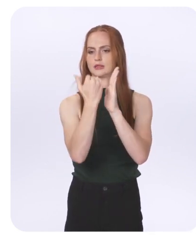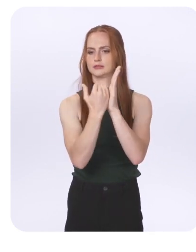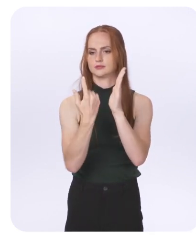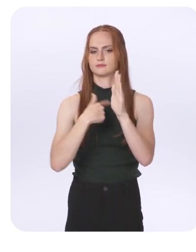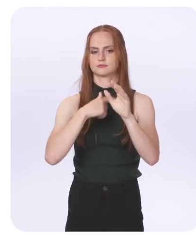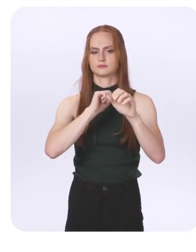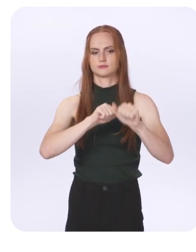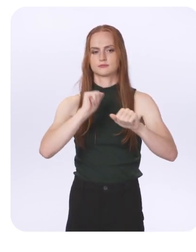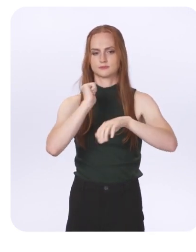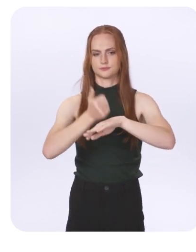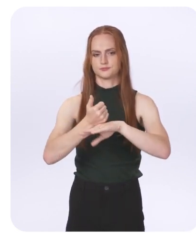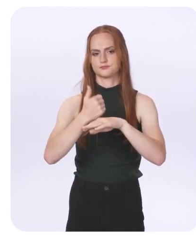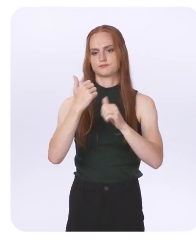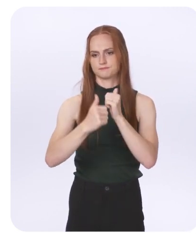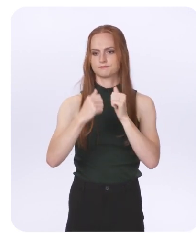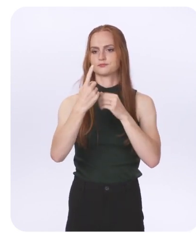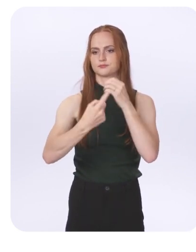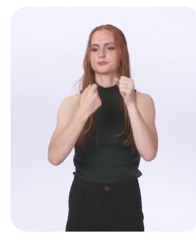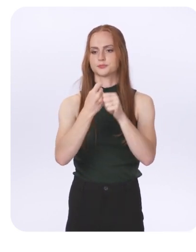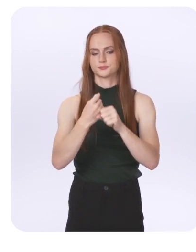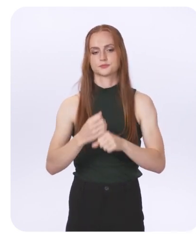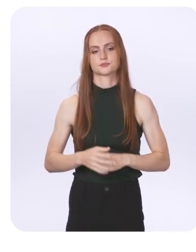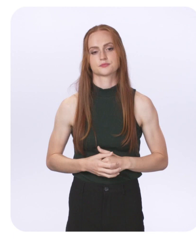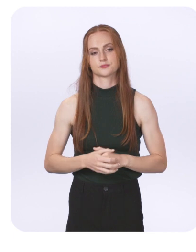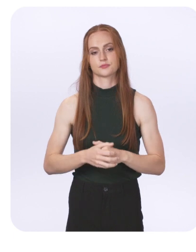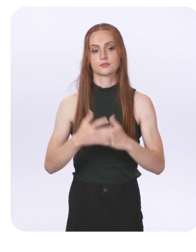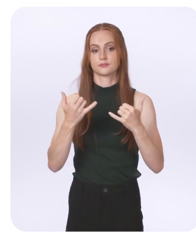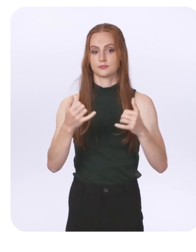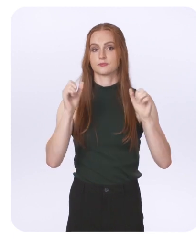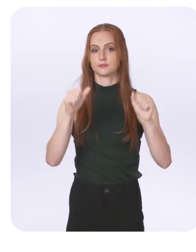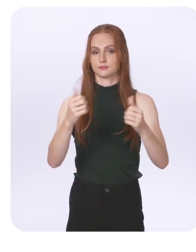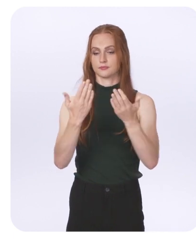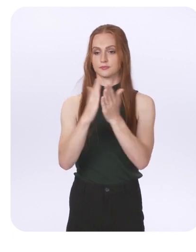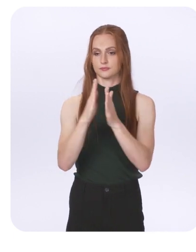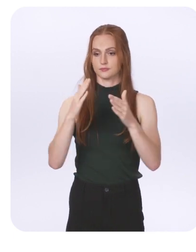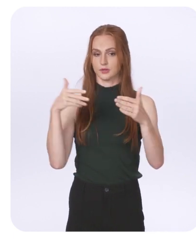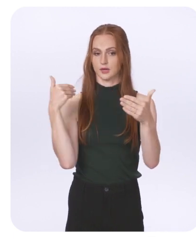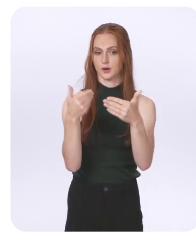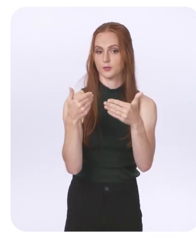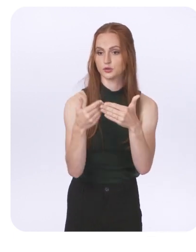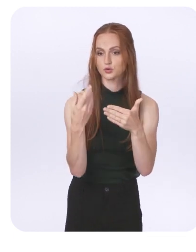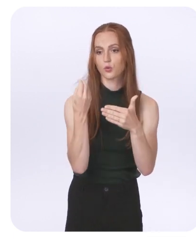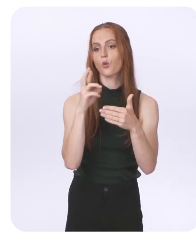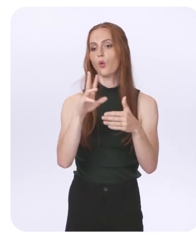A preorder page enables users to pre-purchase an app and can be set up 90 days prior to app launch.